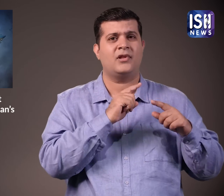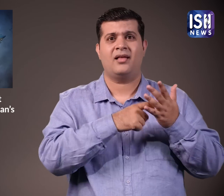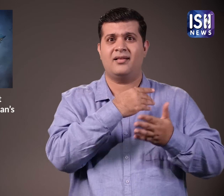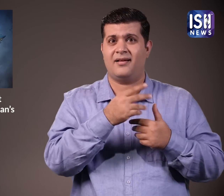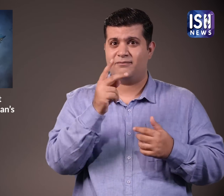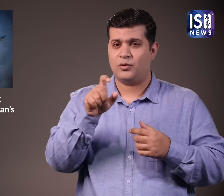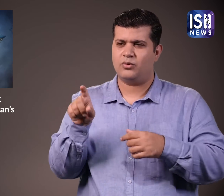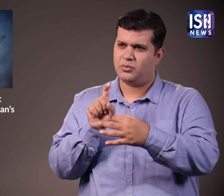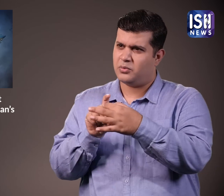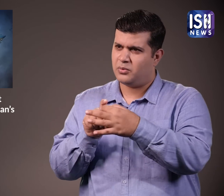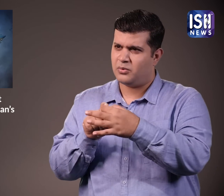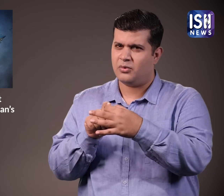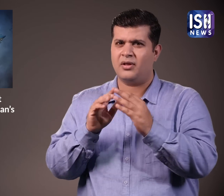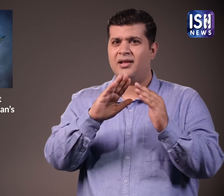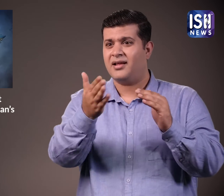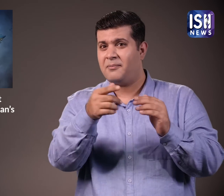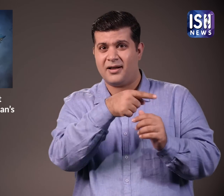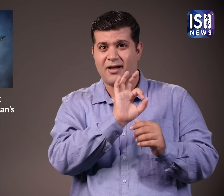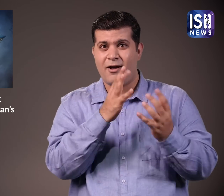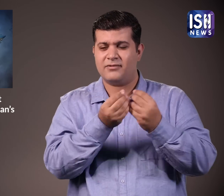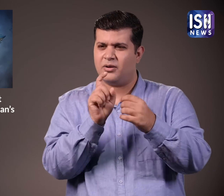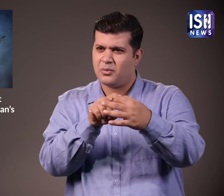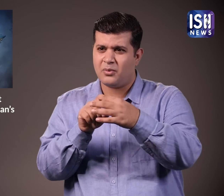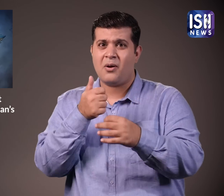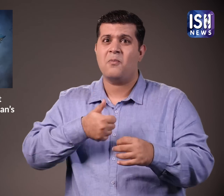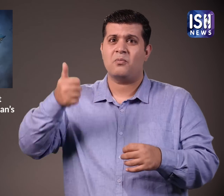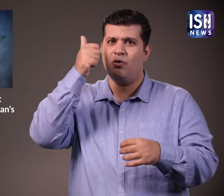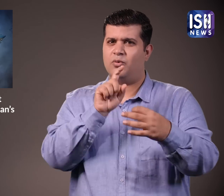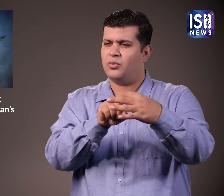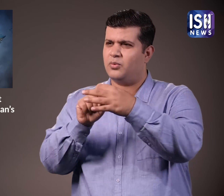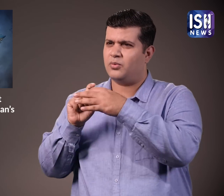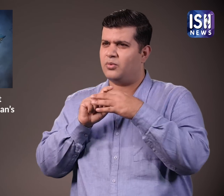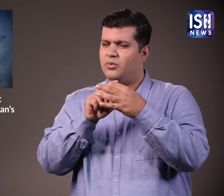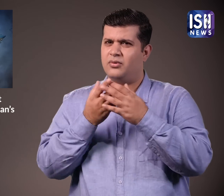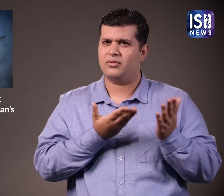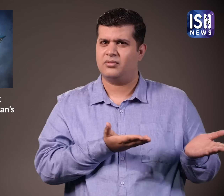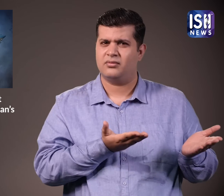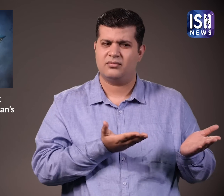Police even spoke to the 2 guests, colleagues, and his boss,